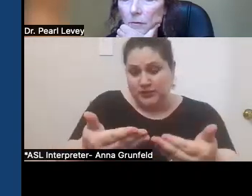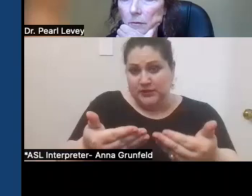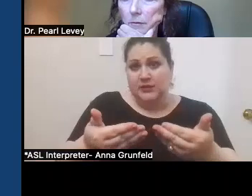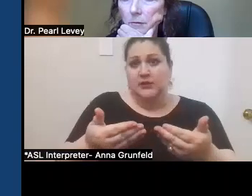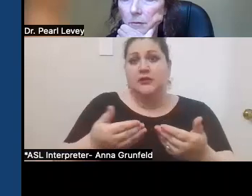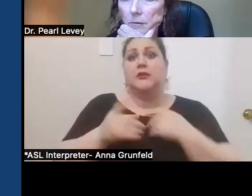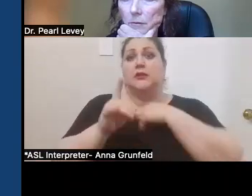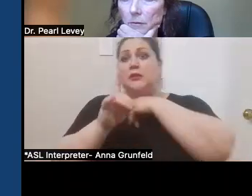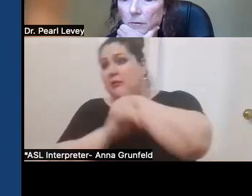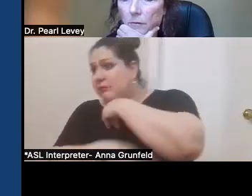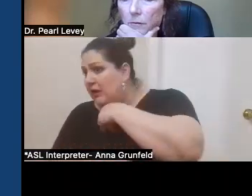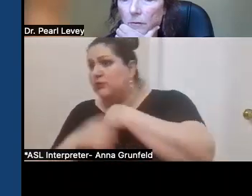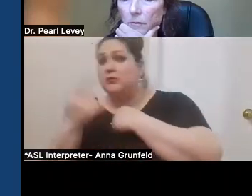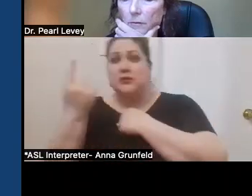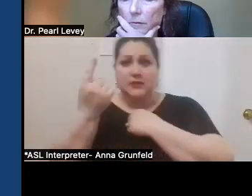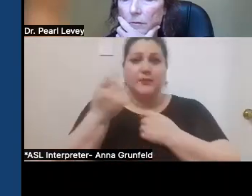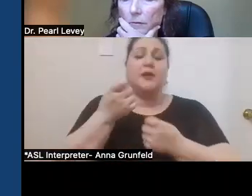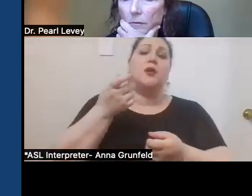approval and awareness of what the options are.